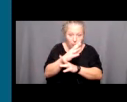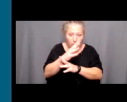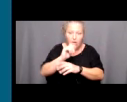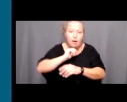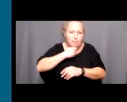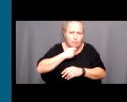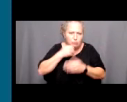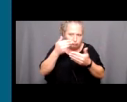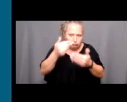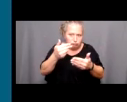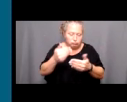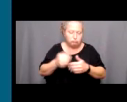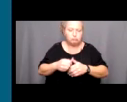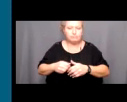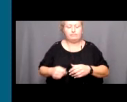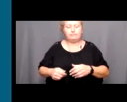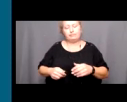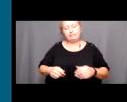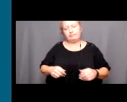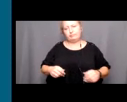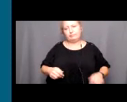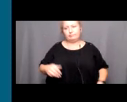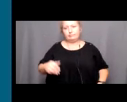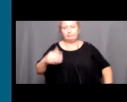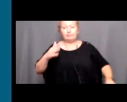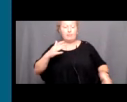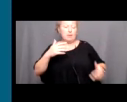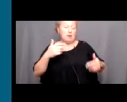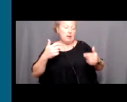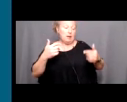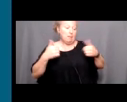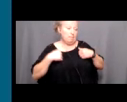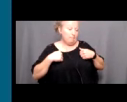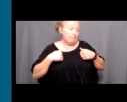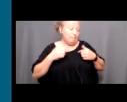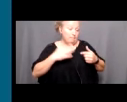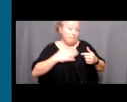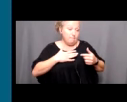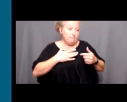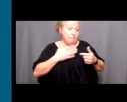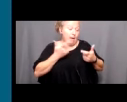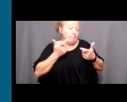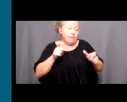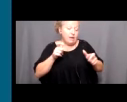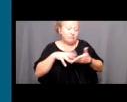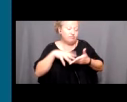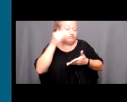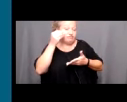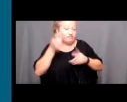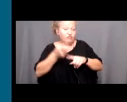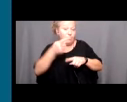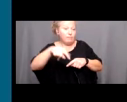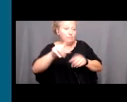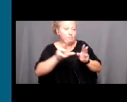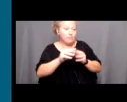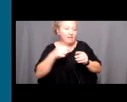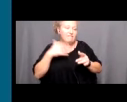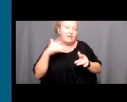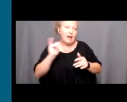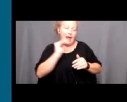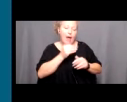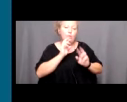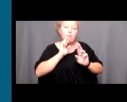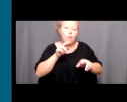Kris Eclarino: My big takeaway in what I feel like our report highlights